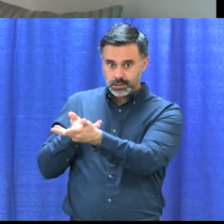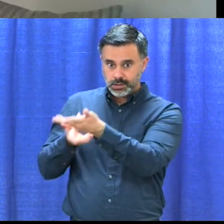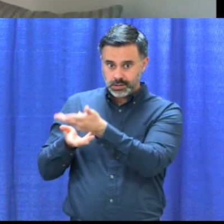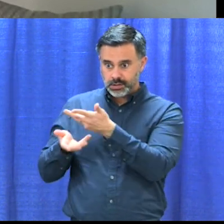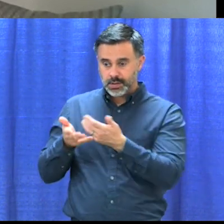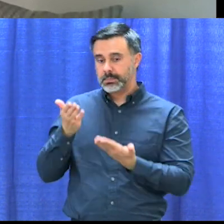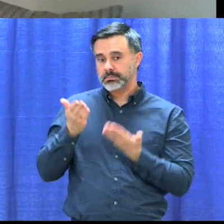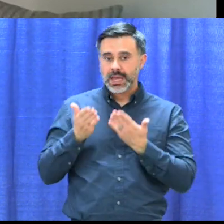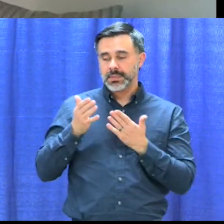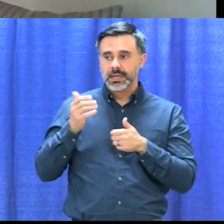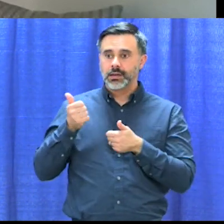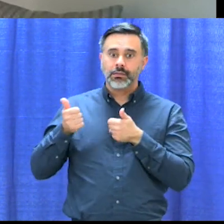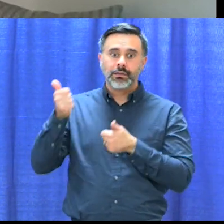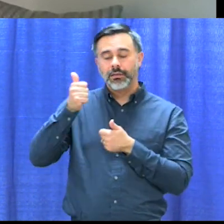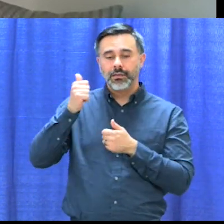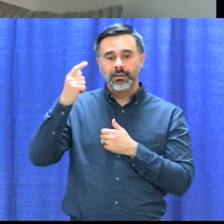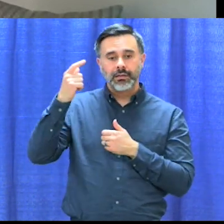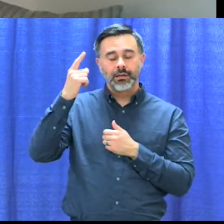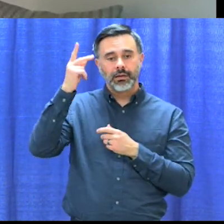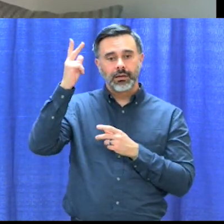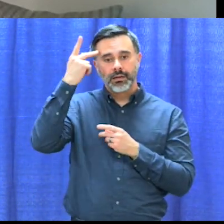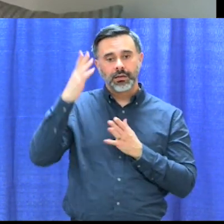be a pastor, that might be the school we work with a lot of nonprofits.